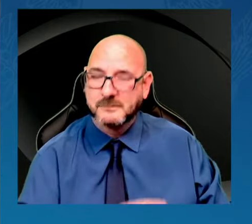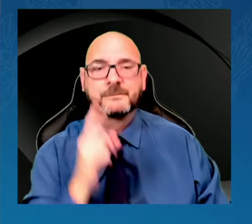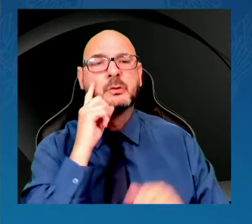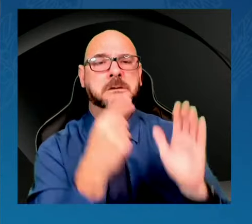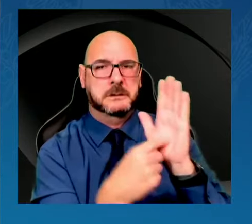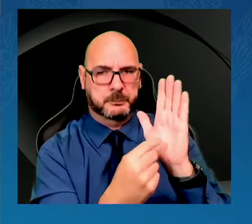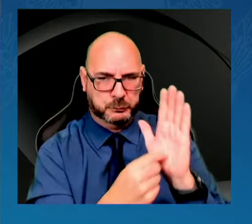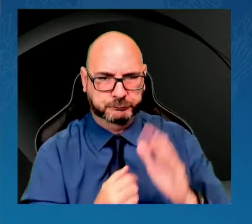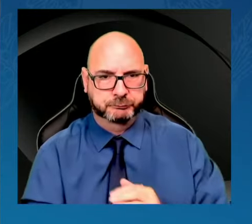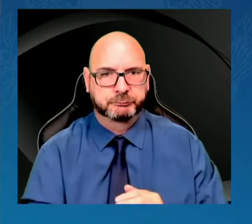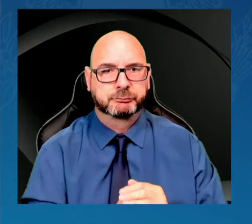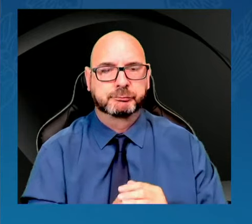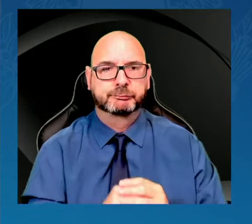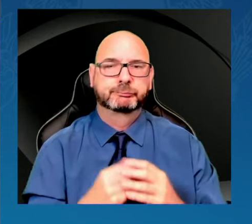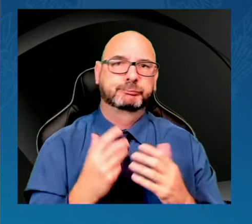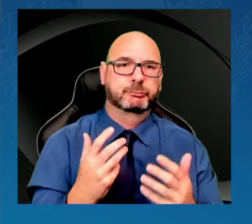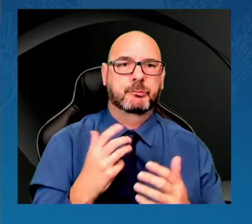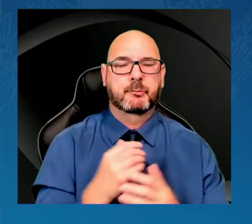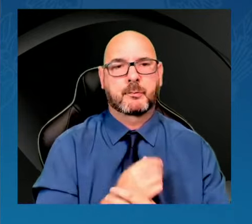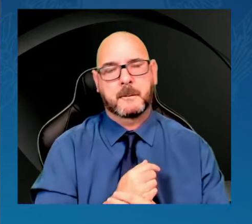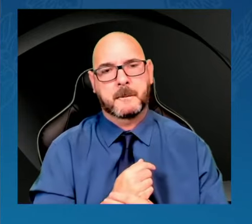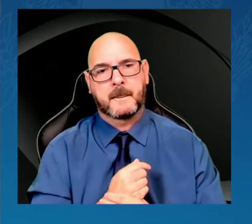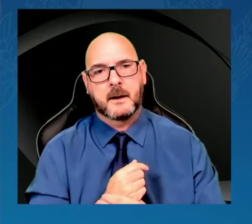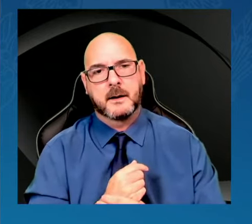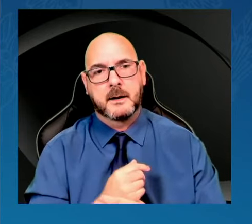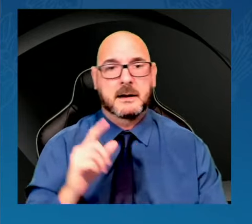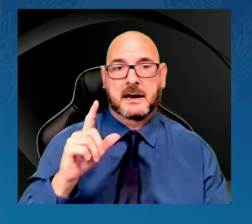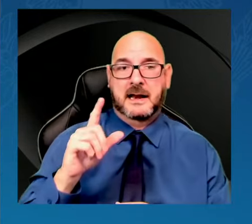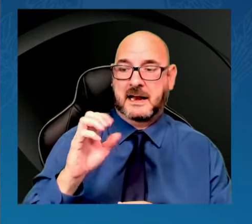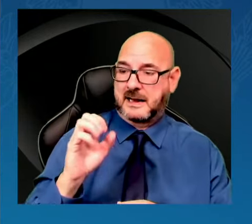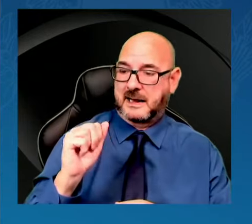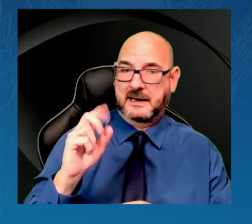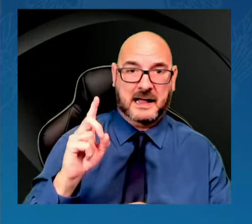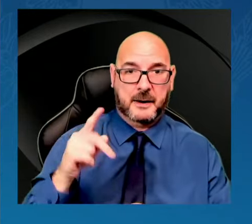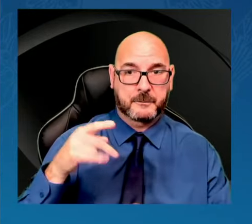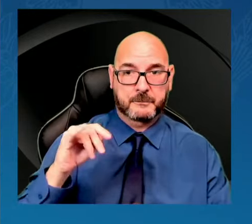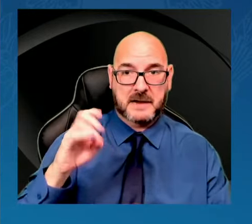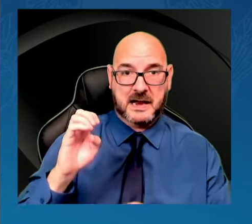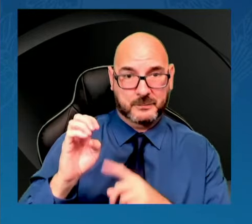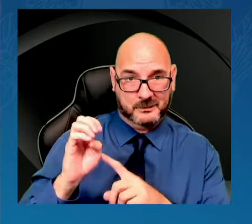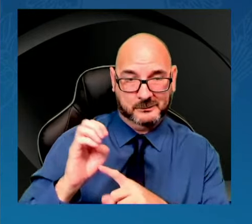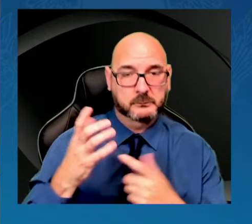anything from lead pipes to some of the work that we are doing now